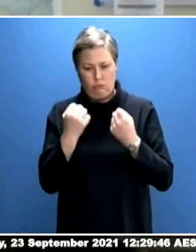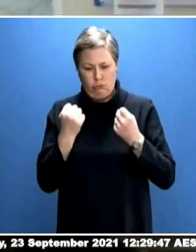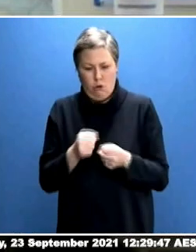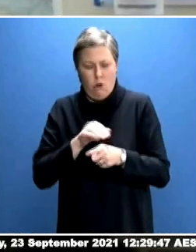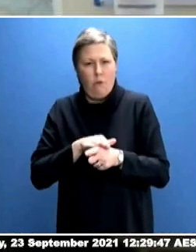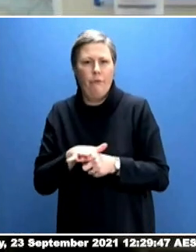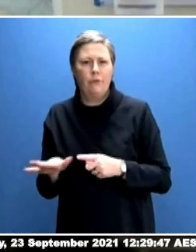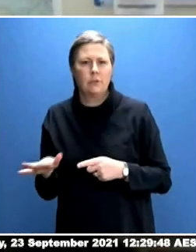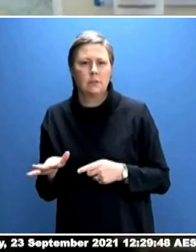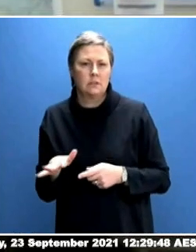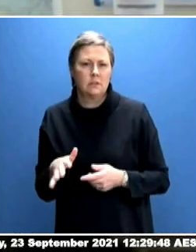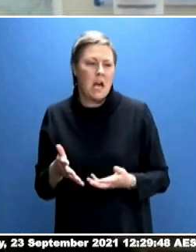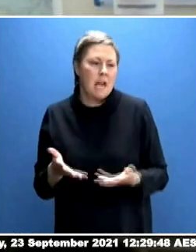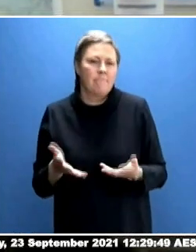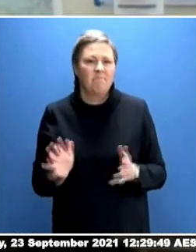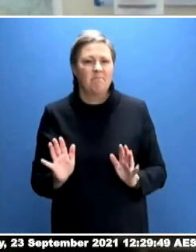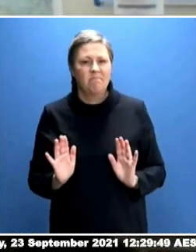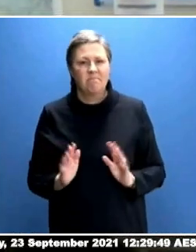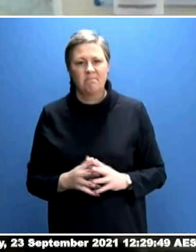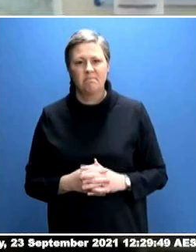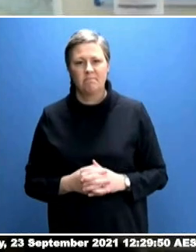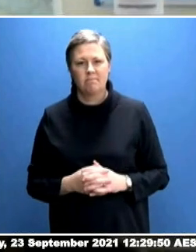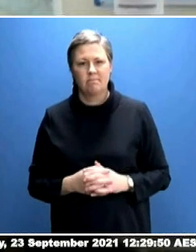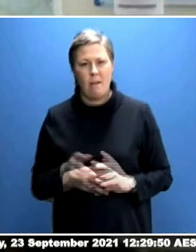So that's essentially in relation to that oversight aspect.